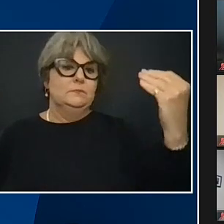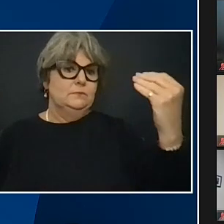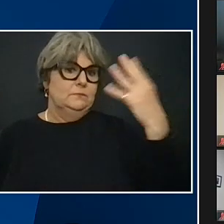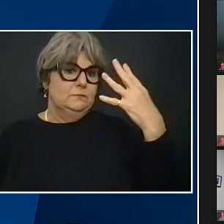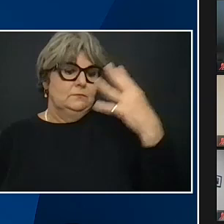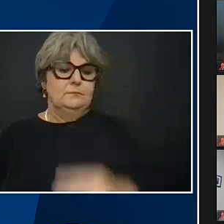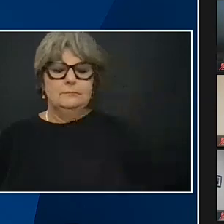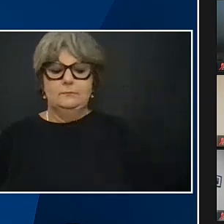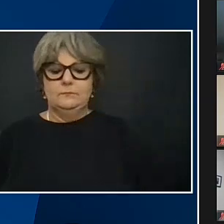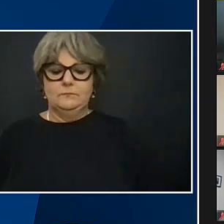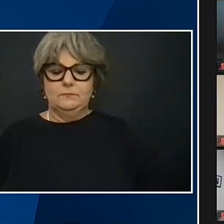/or unmute yourself. [background talking]